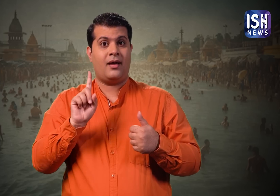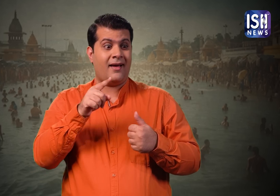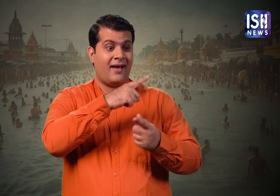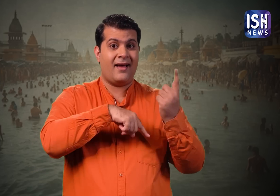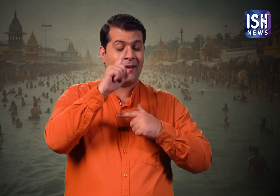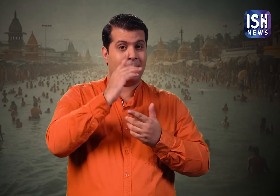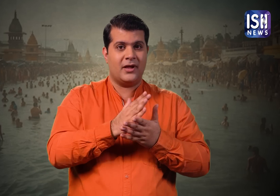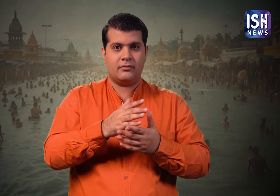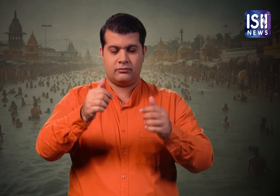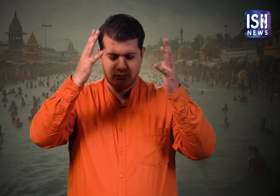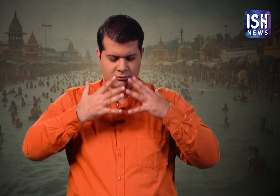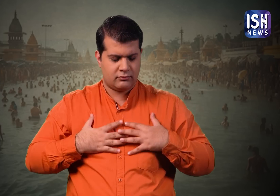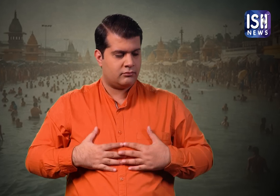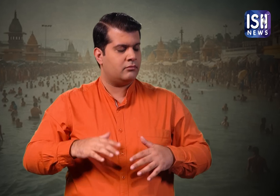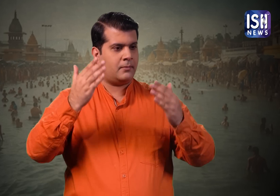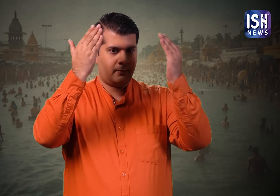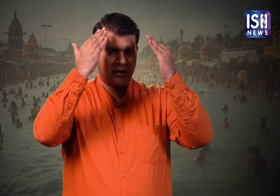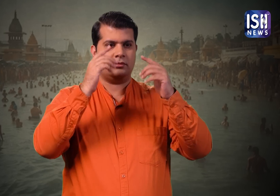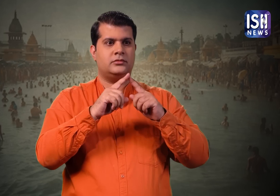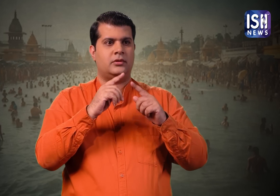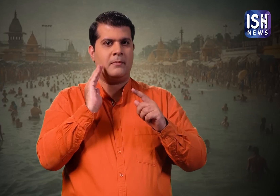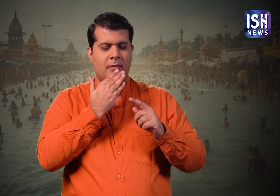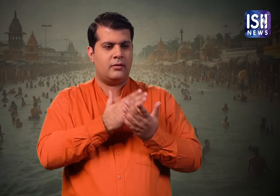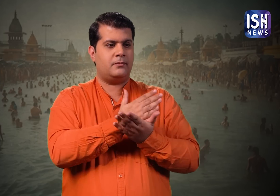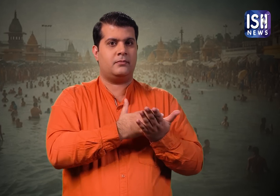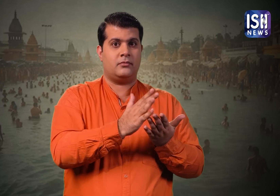They also believe that bathing in the holy rivers cleanses a person of their sins.